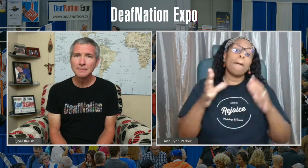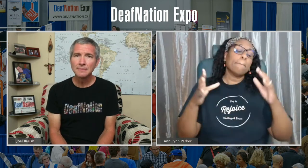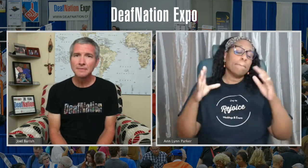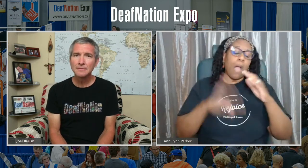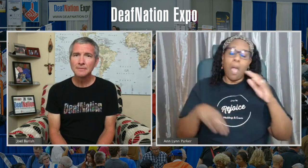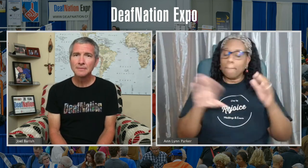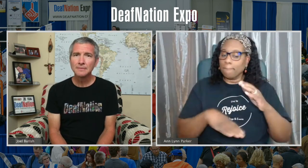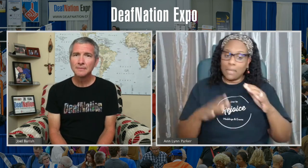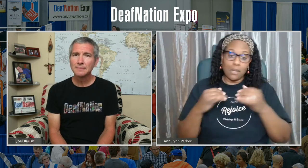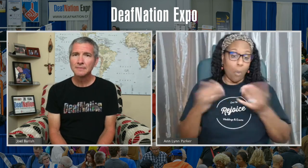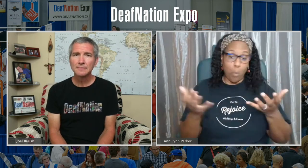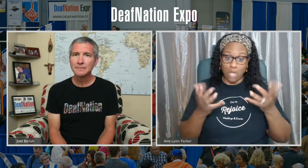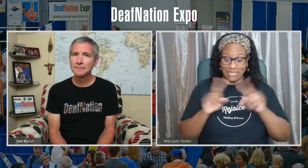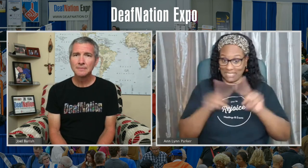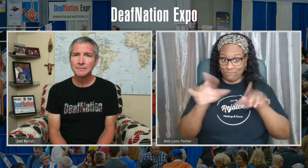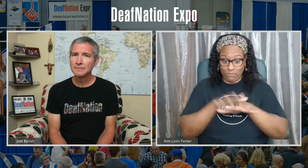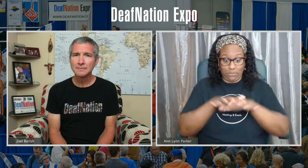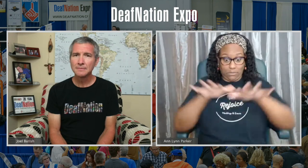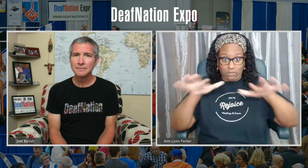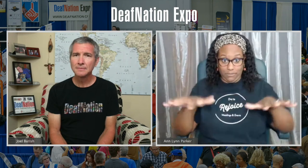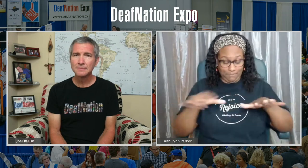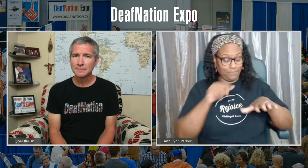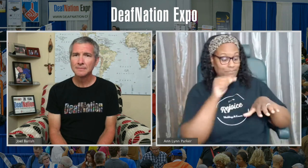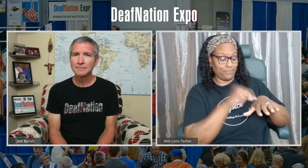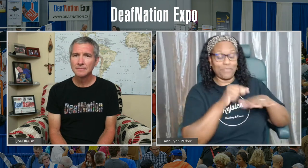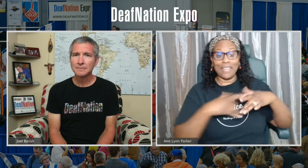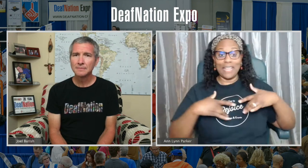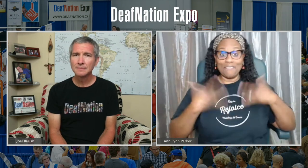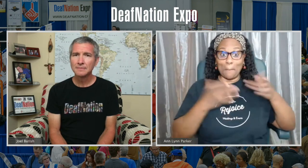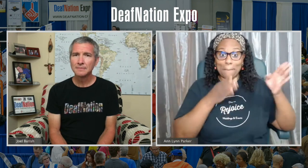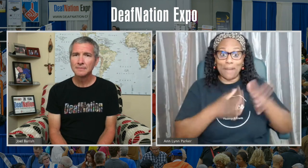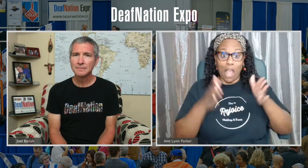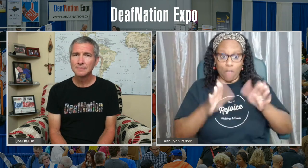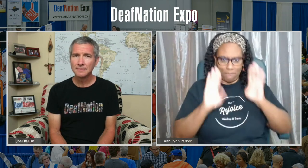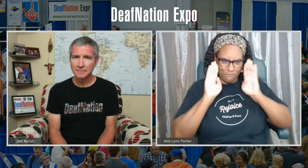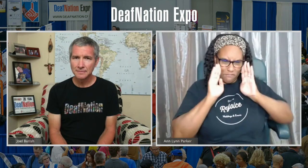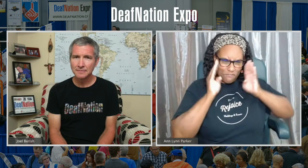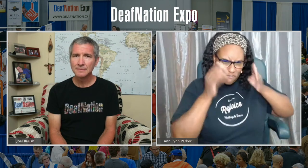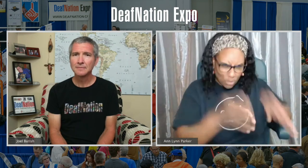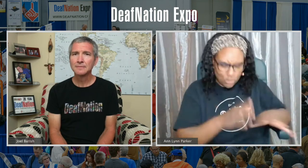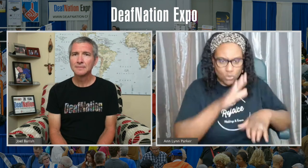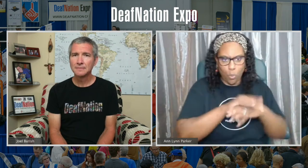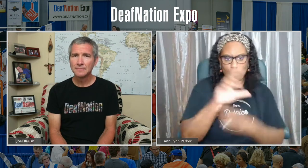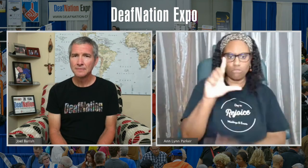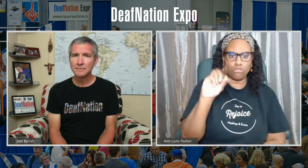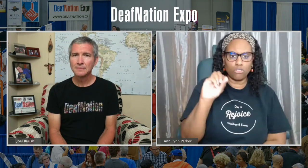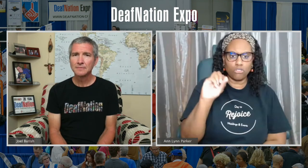Really, the bottom line is that the difference between these two is event planners focus on